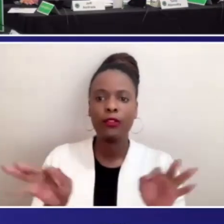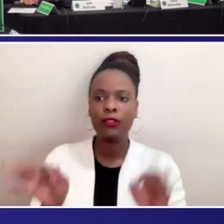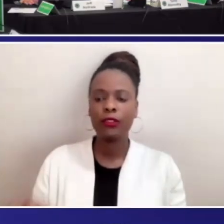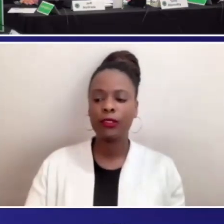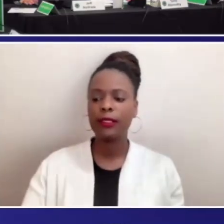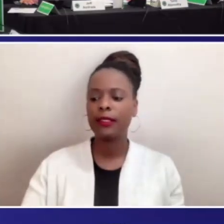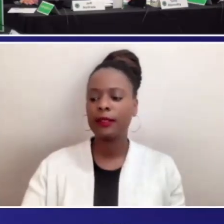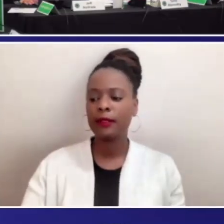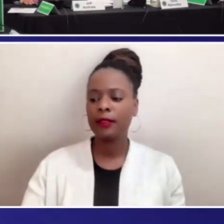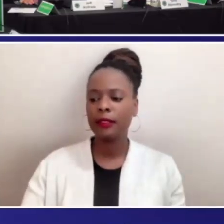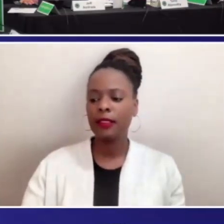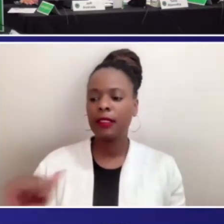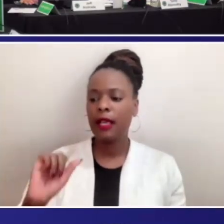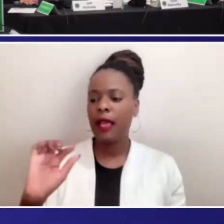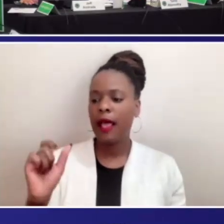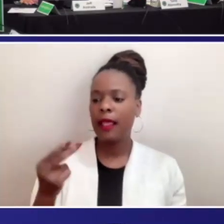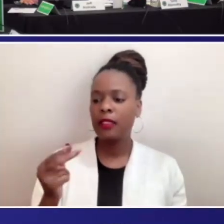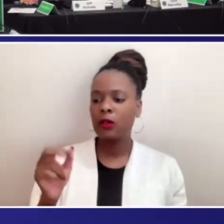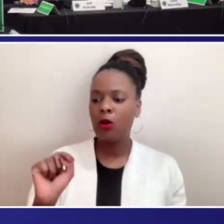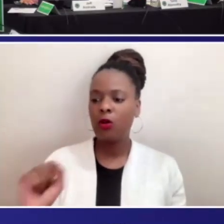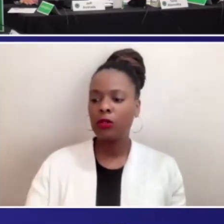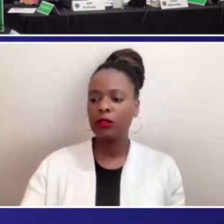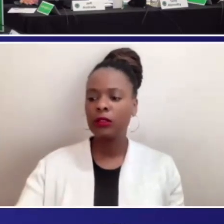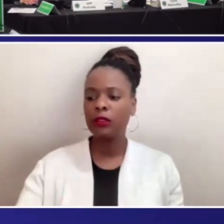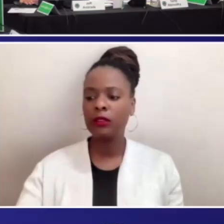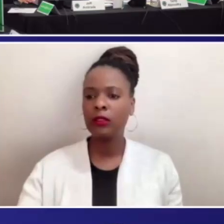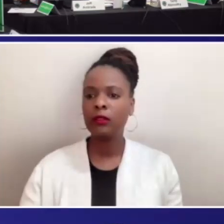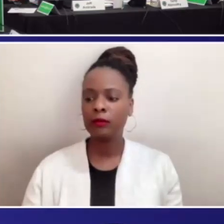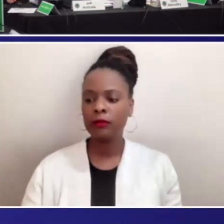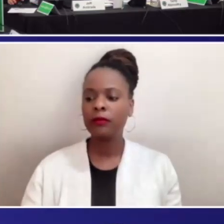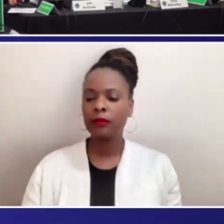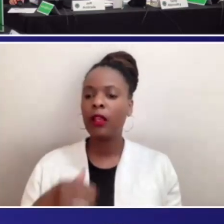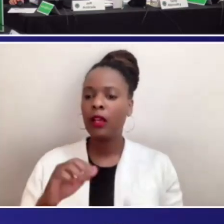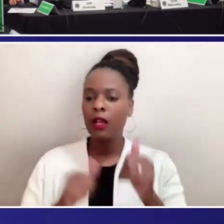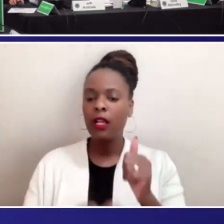Alex Holt, and then Jenna. It's referenced under expected time to credentials. So if you look and you see